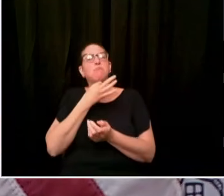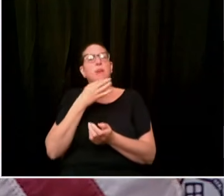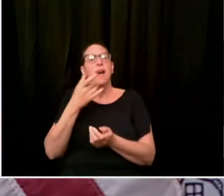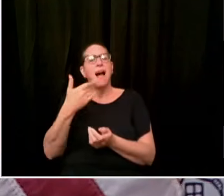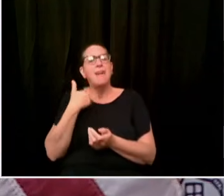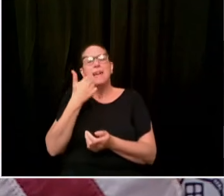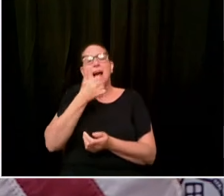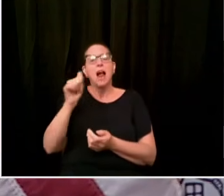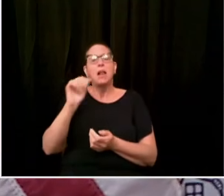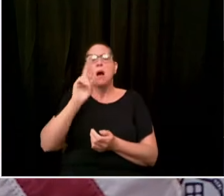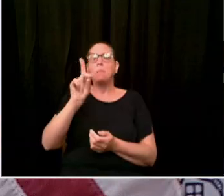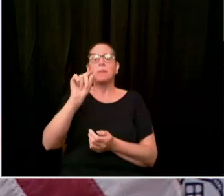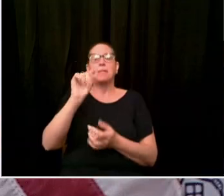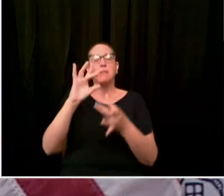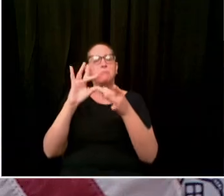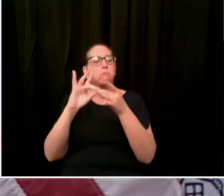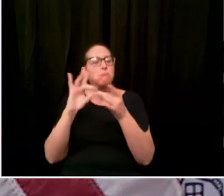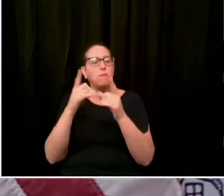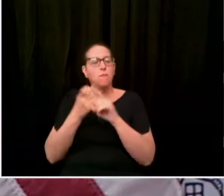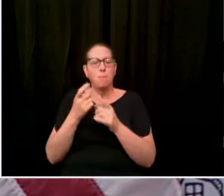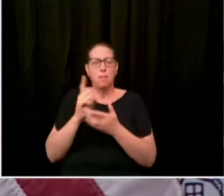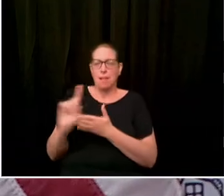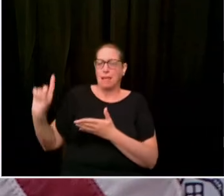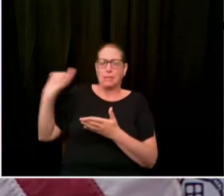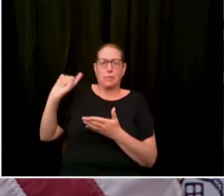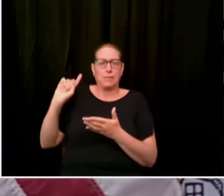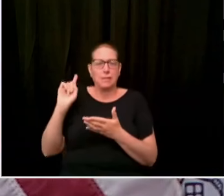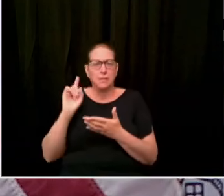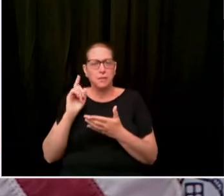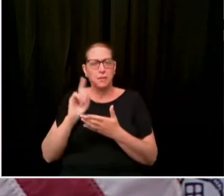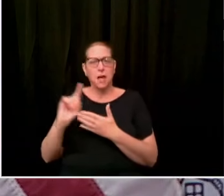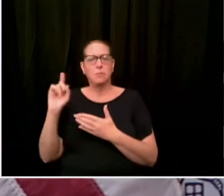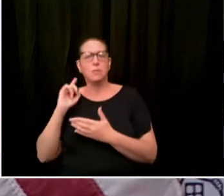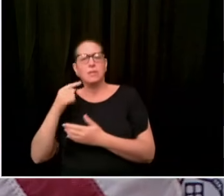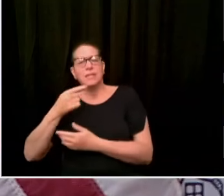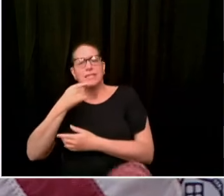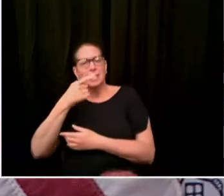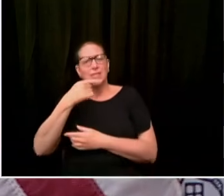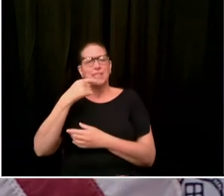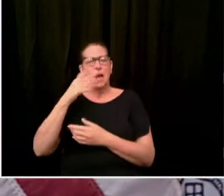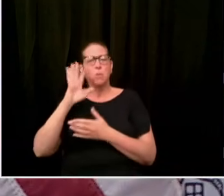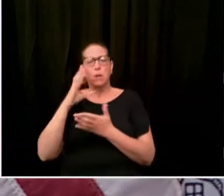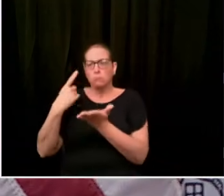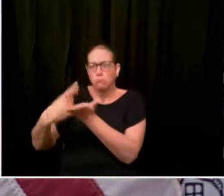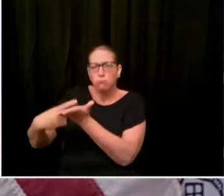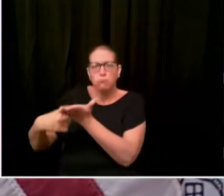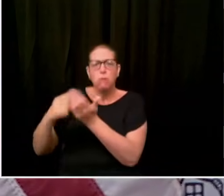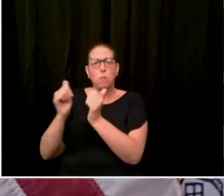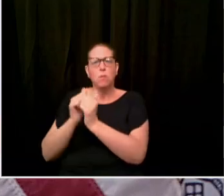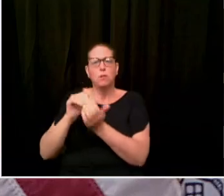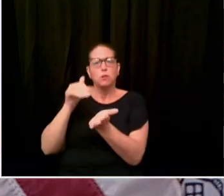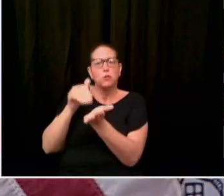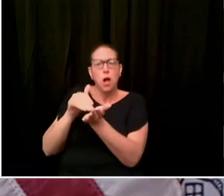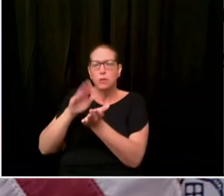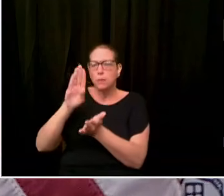TODAY'S LINE-UP. I WONDER IF YOU COULD SPEAK LAST TIME YOU LEFT OFF YOU SAID YOU WERE